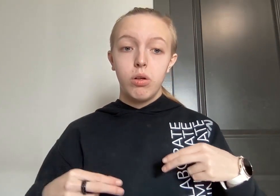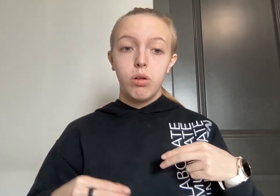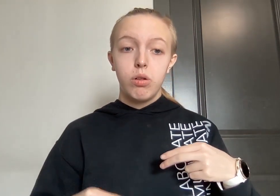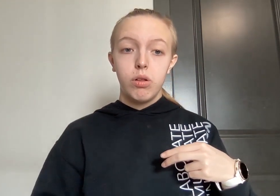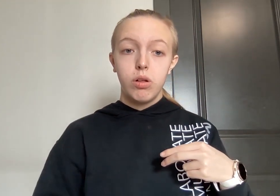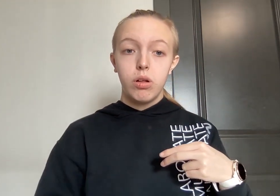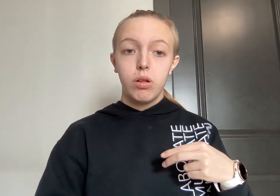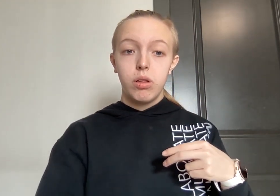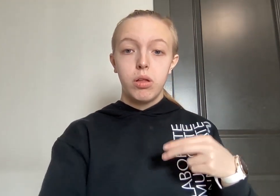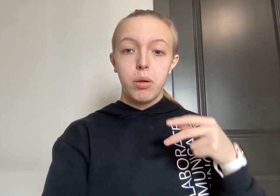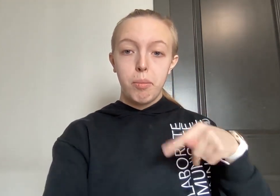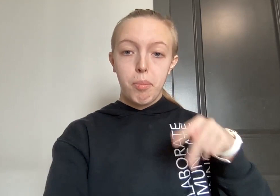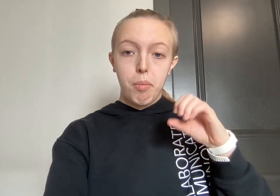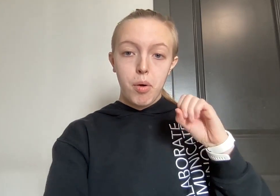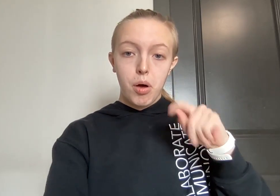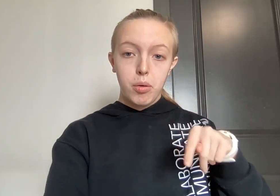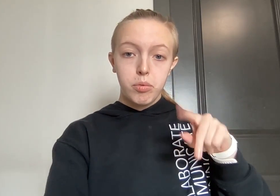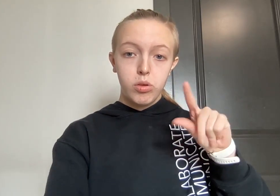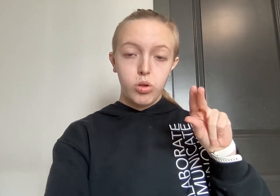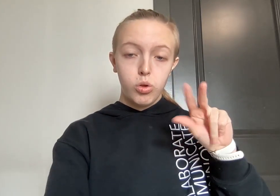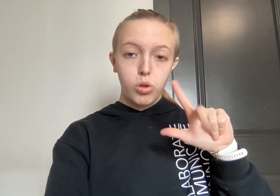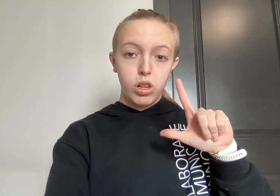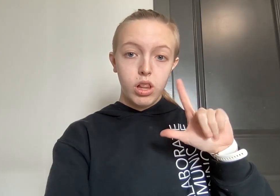population. Yep.